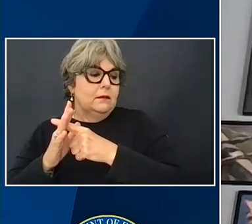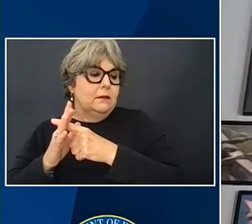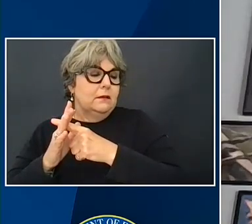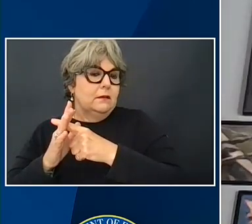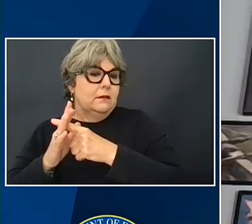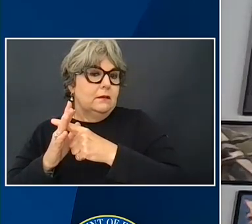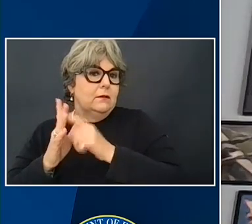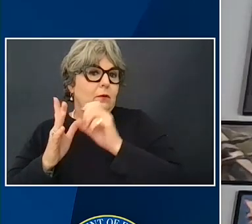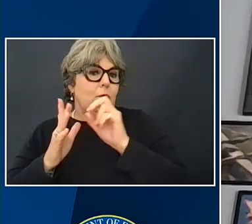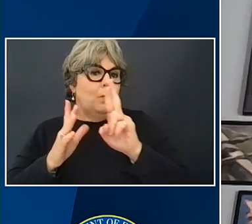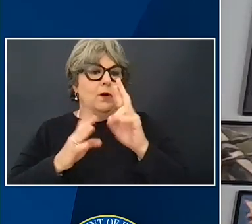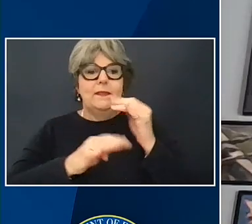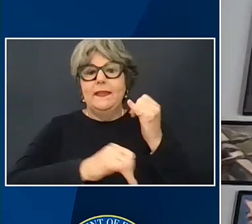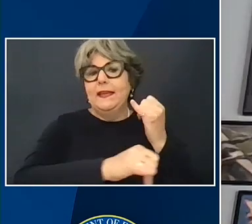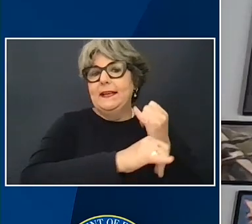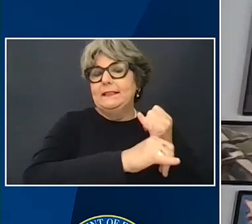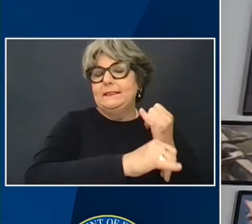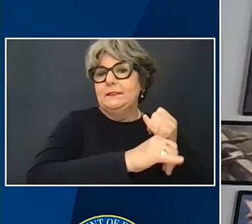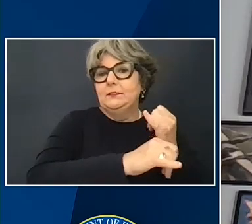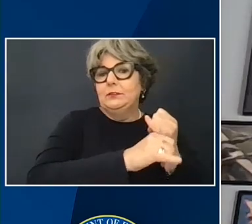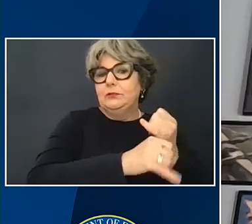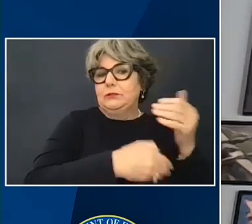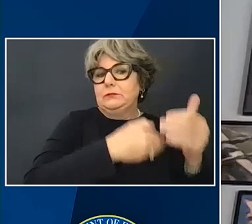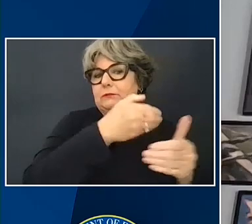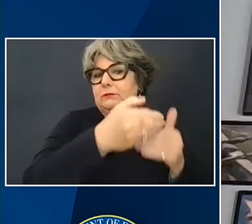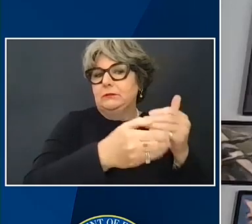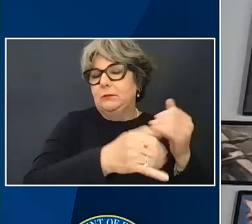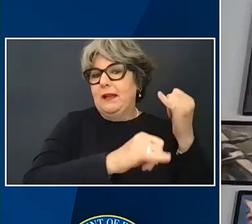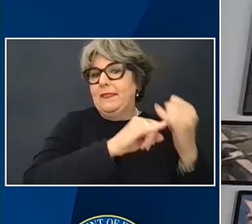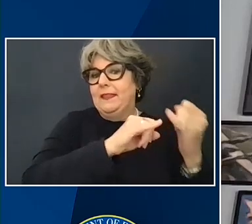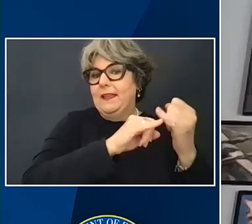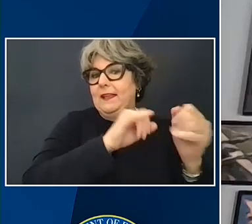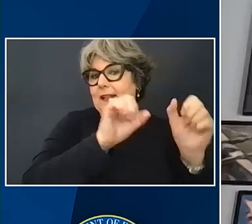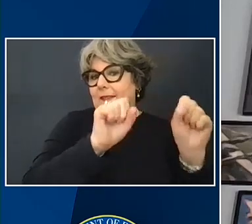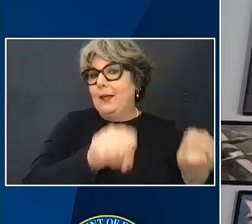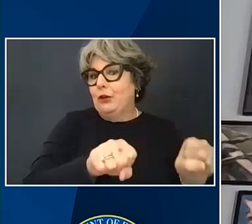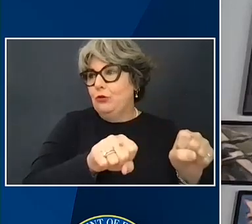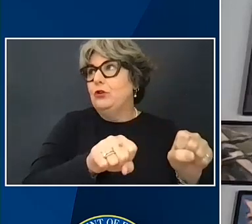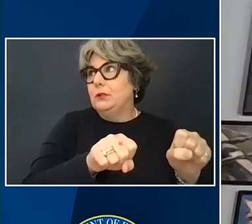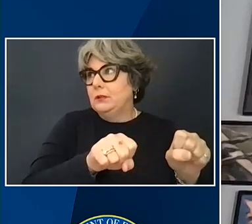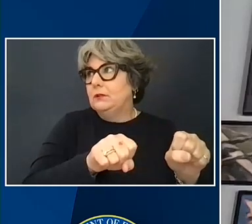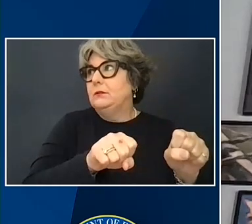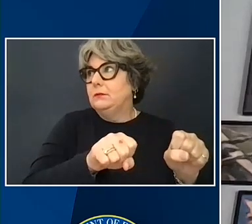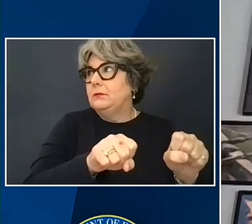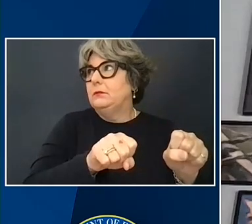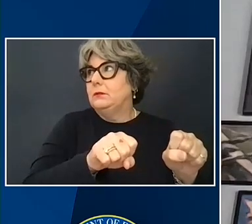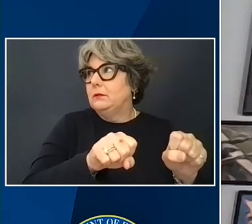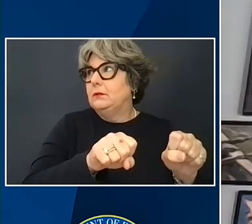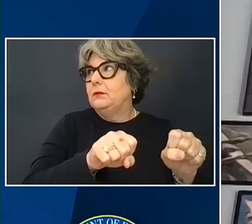made significant progress, they could be at the very end of that, you know, review